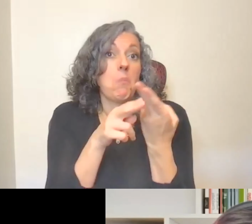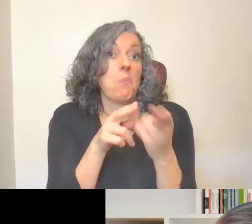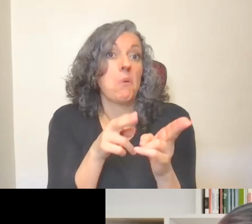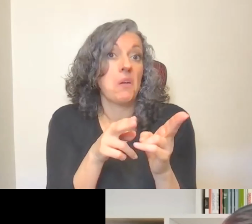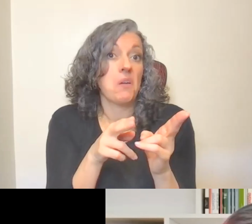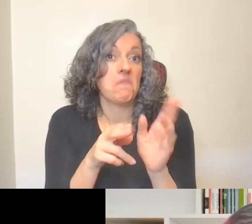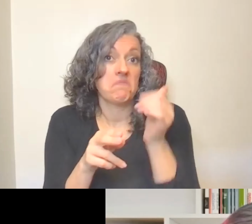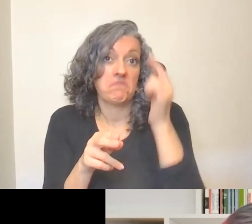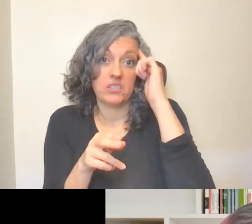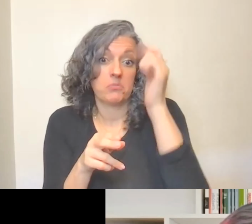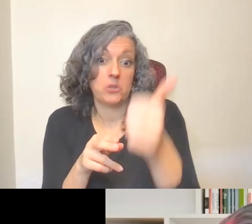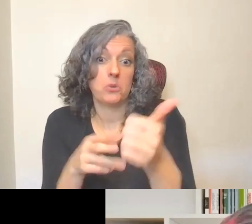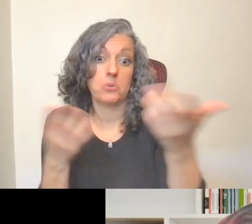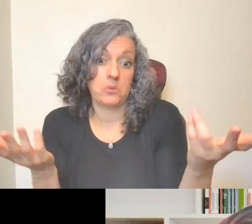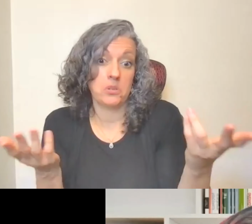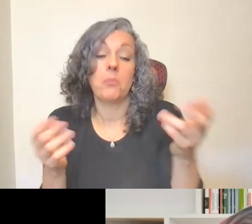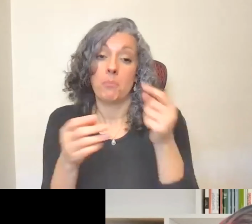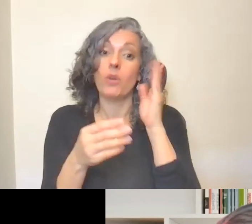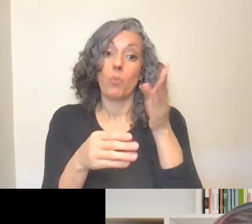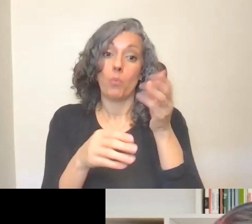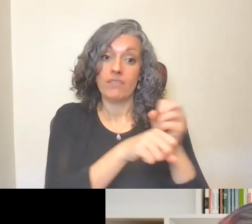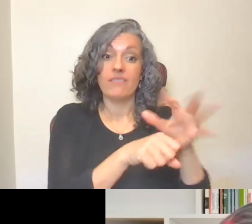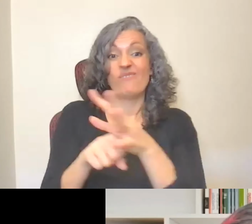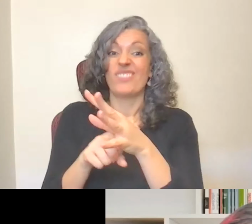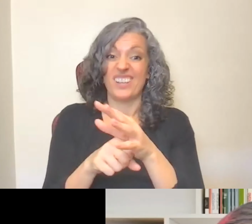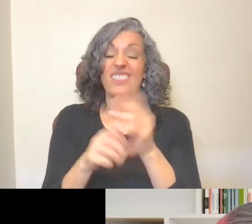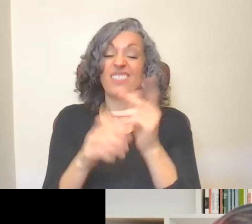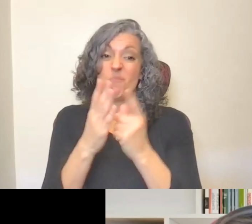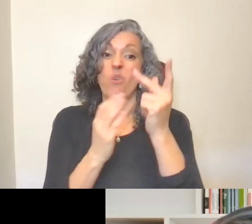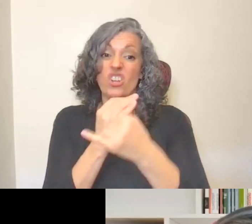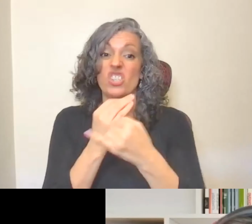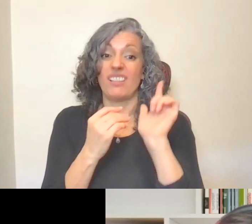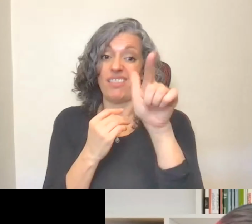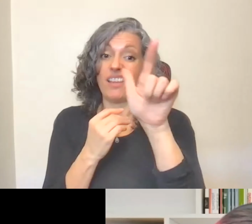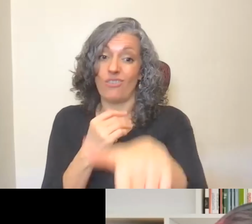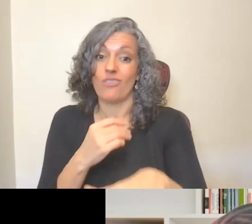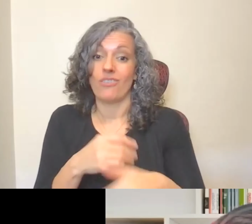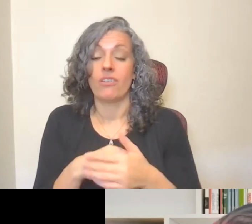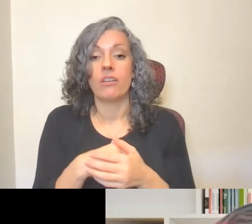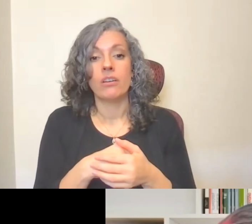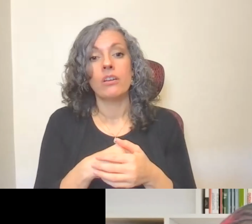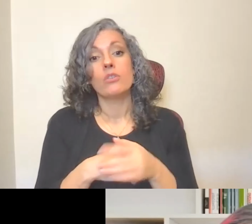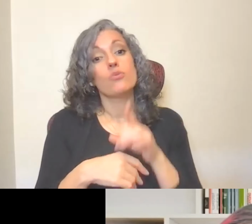it will have impacts later on the project. So I can't really give you kind of a number,